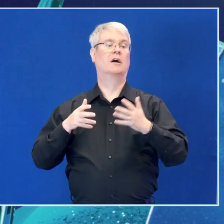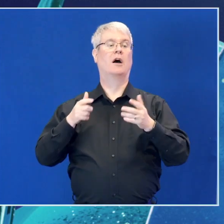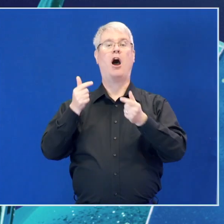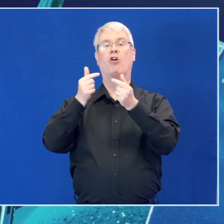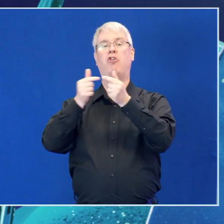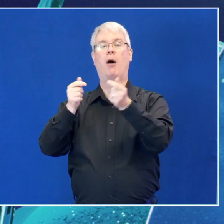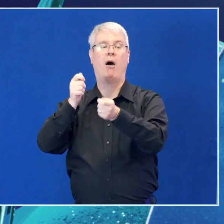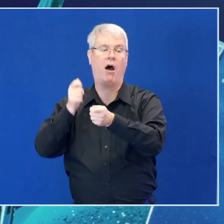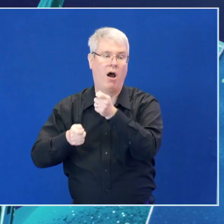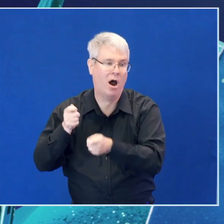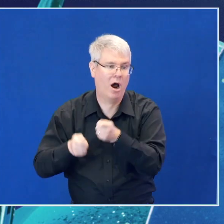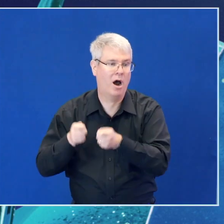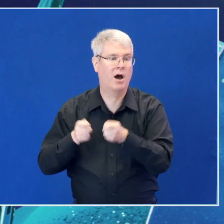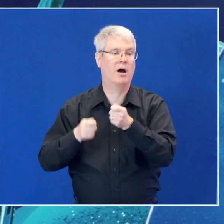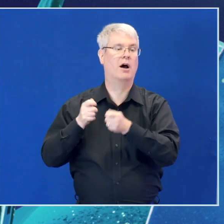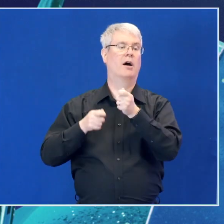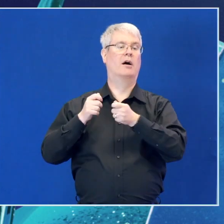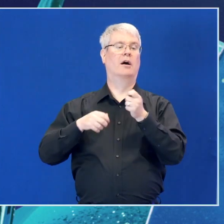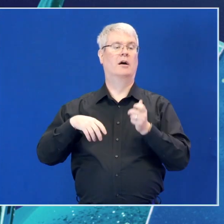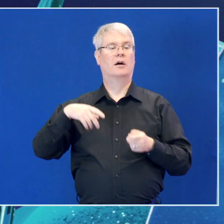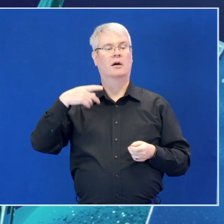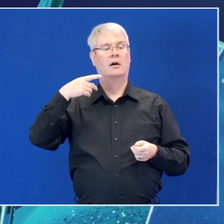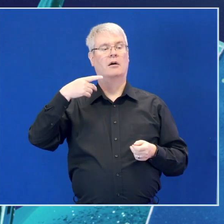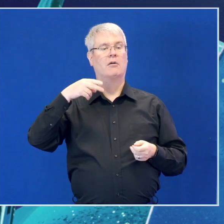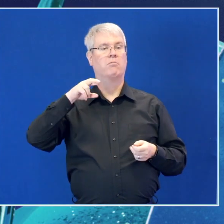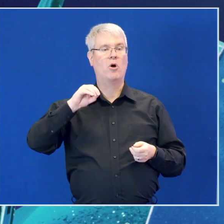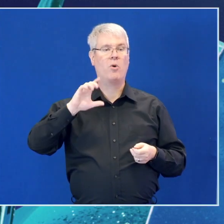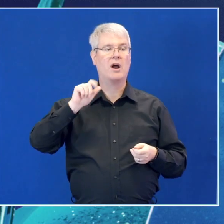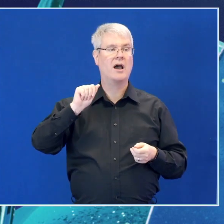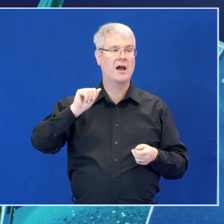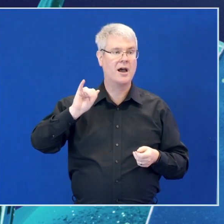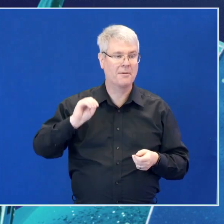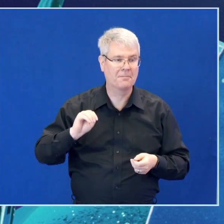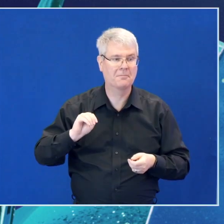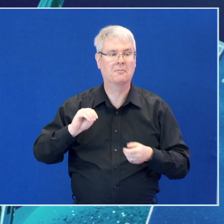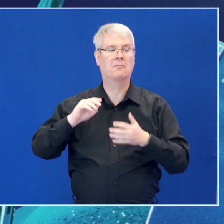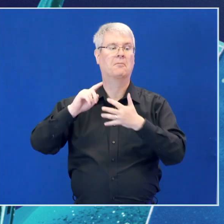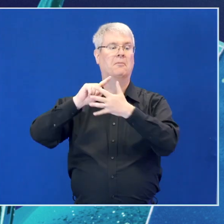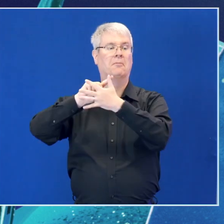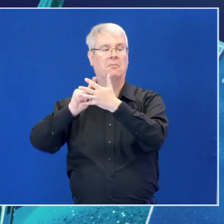Cephable, these are standard productivity tools, all of which drive adoption.